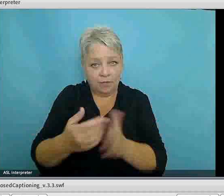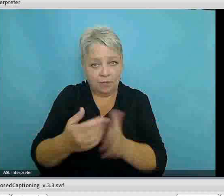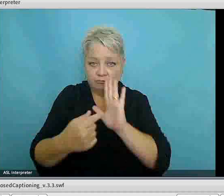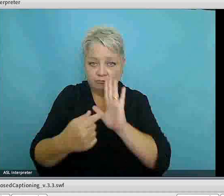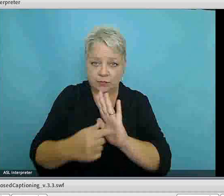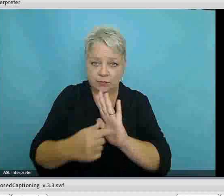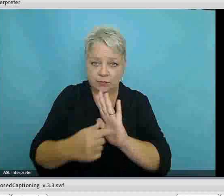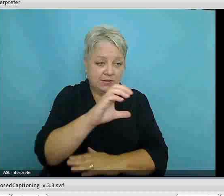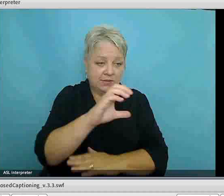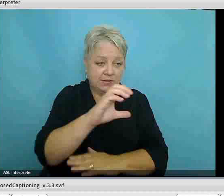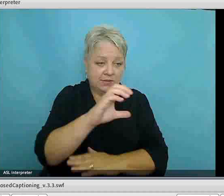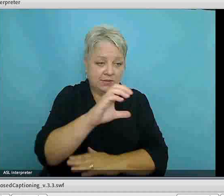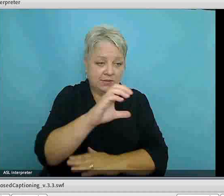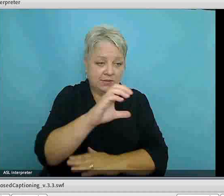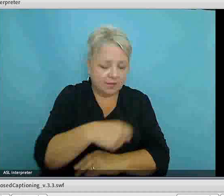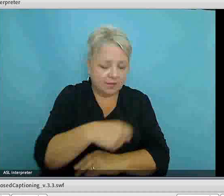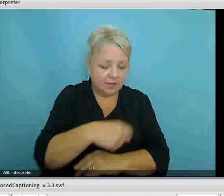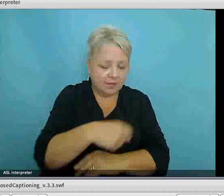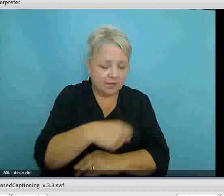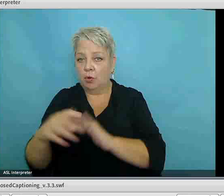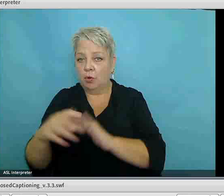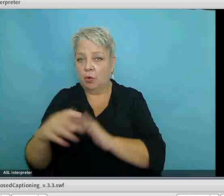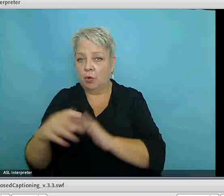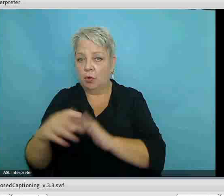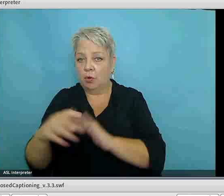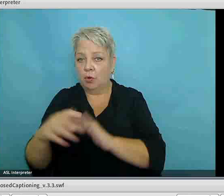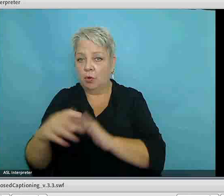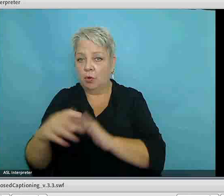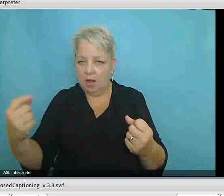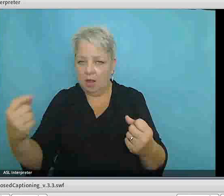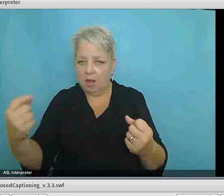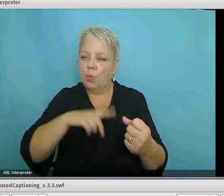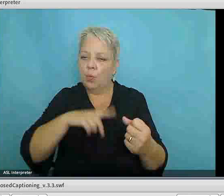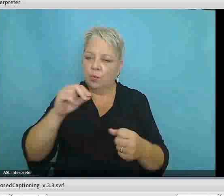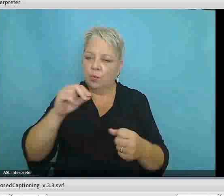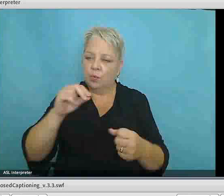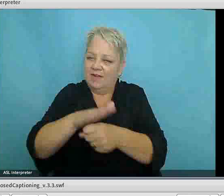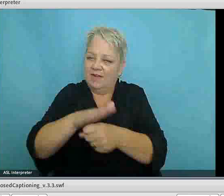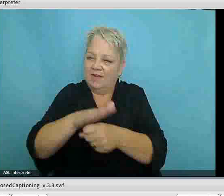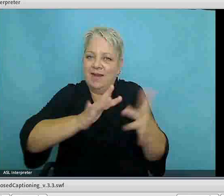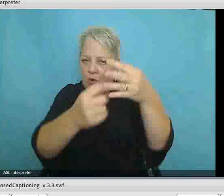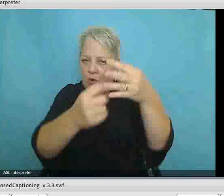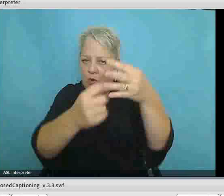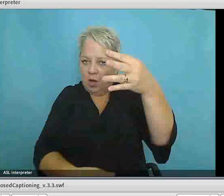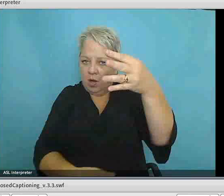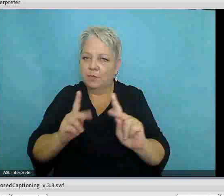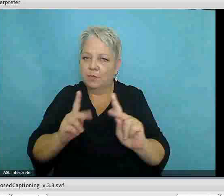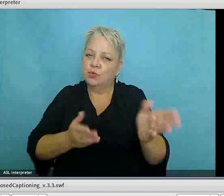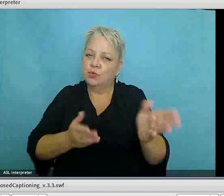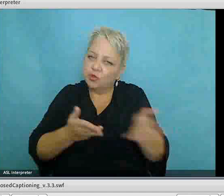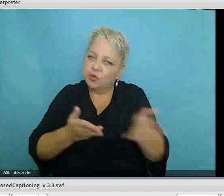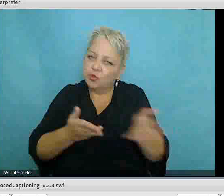networks in order to serve the population. That doesn't mean they have ideal networks yet.